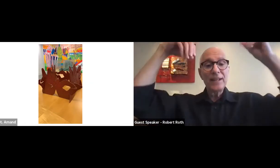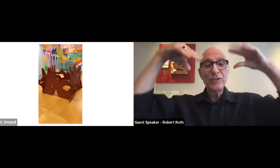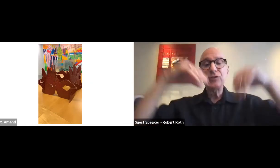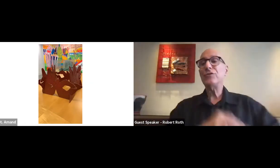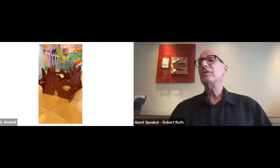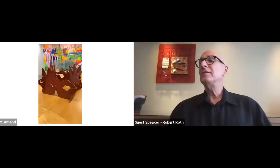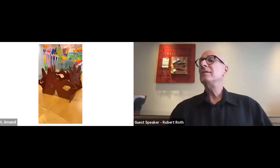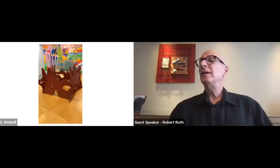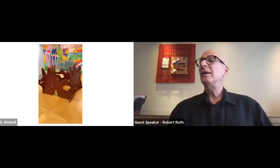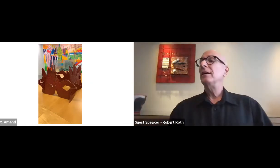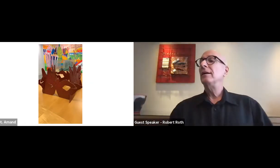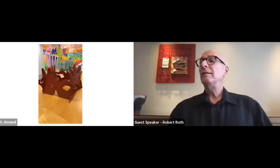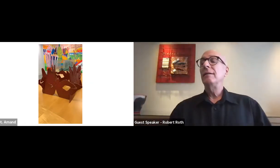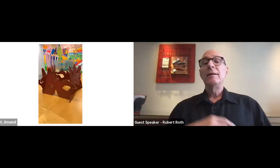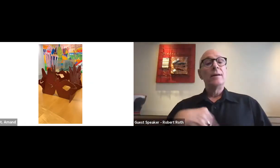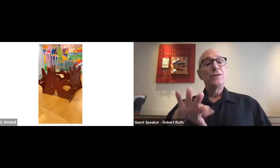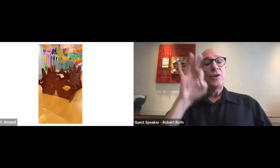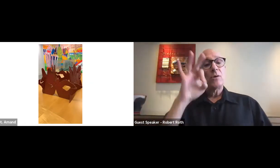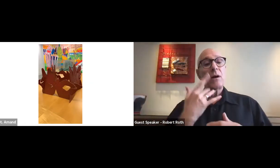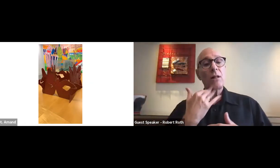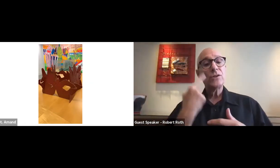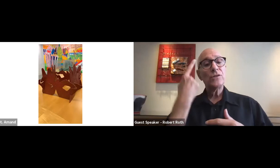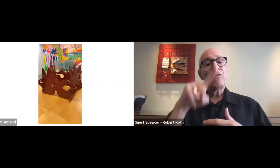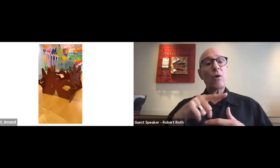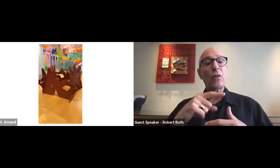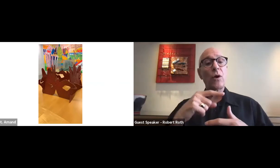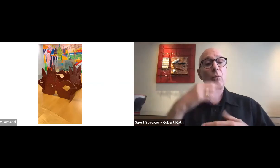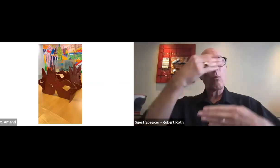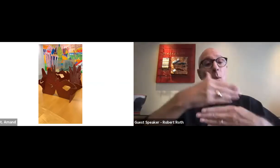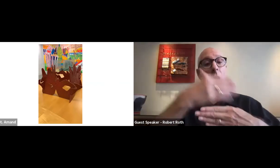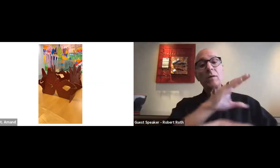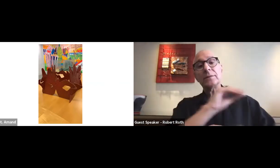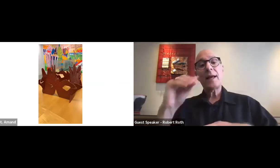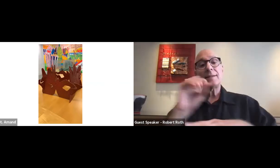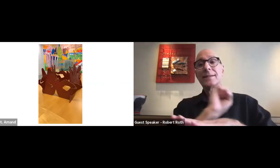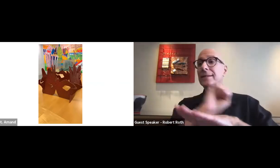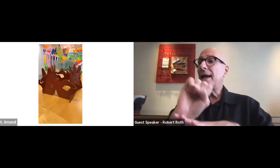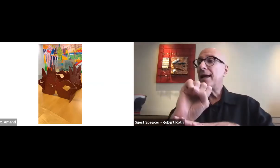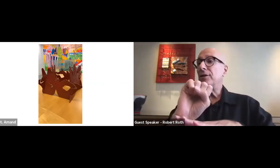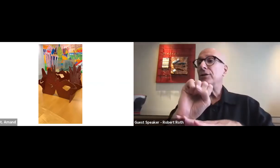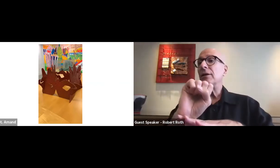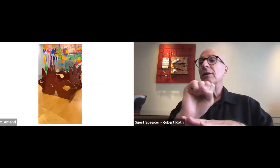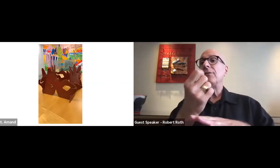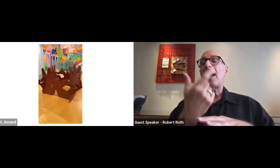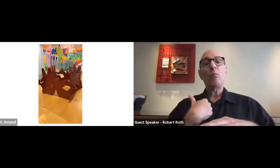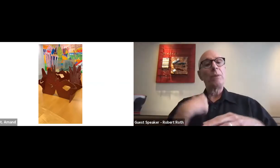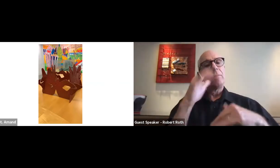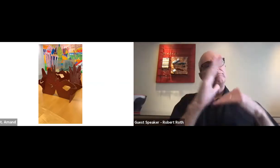and he got window treatments that were better for lighting and new overhead light fixtures,